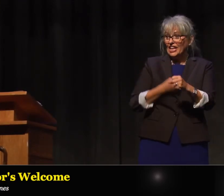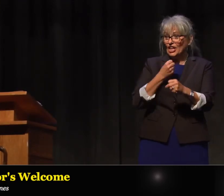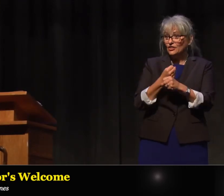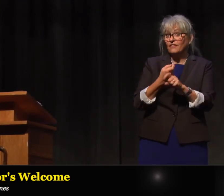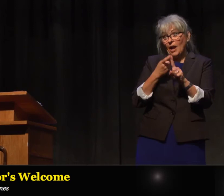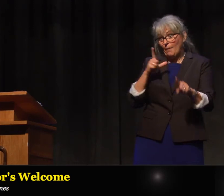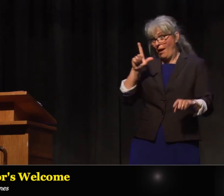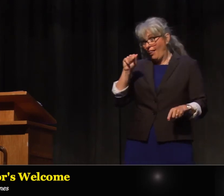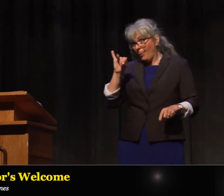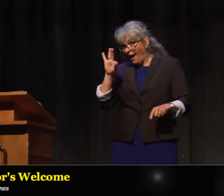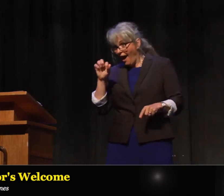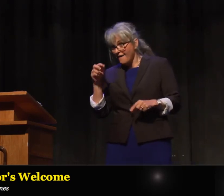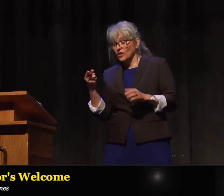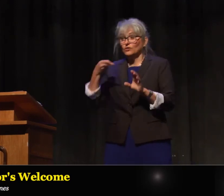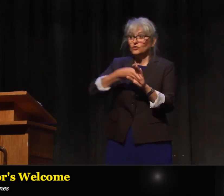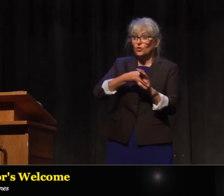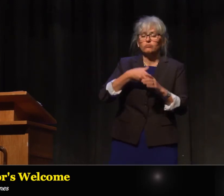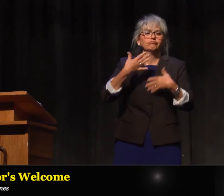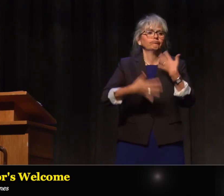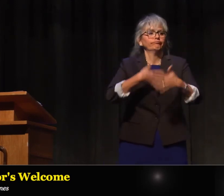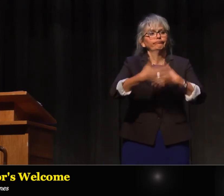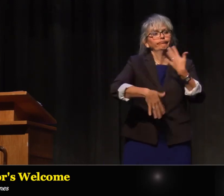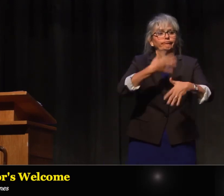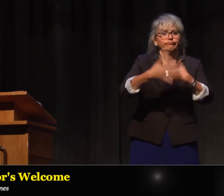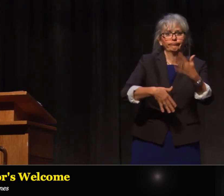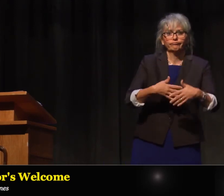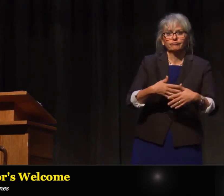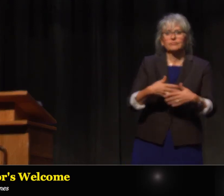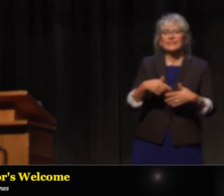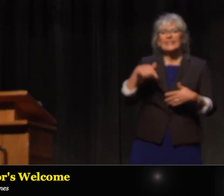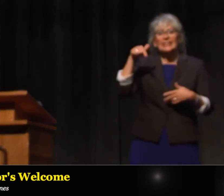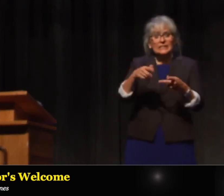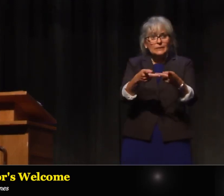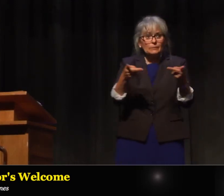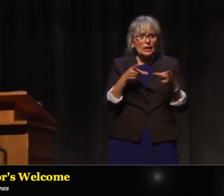So through the year from LIFE as you joined and you go ahead.